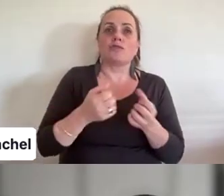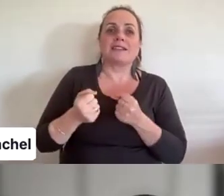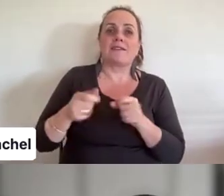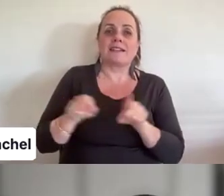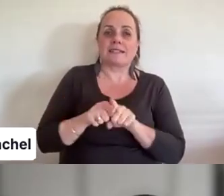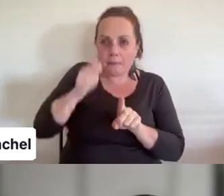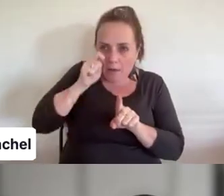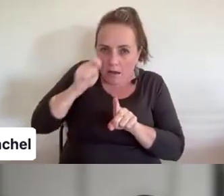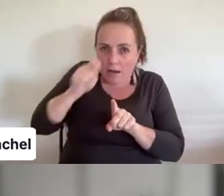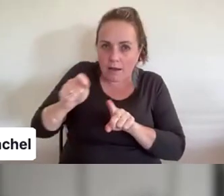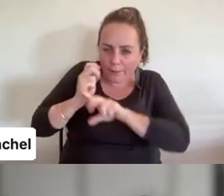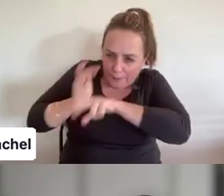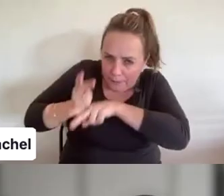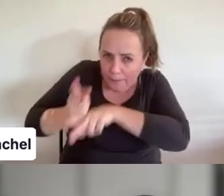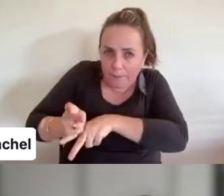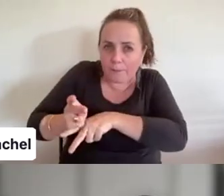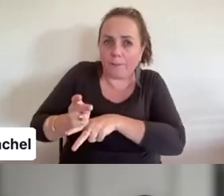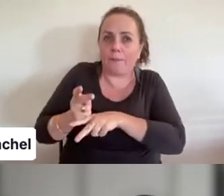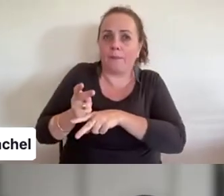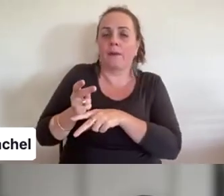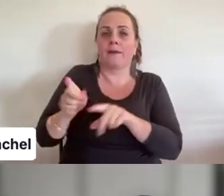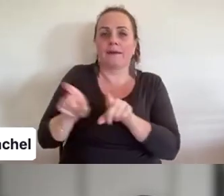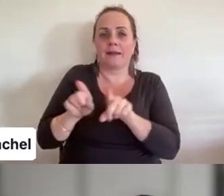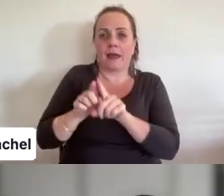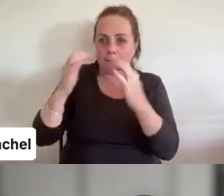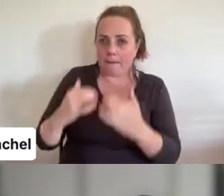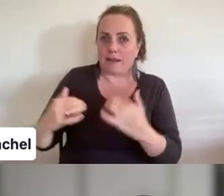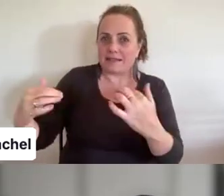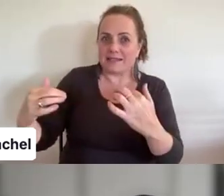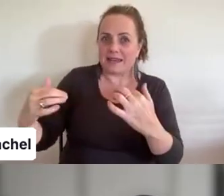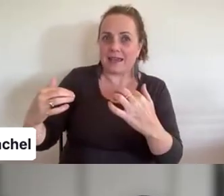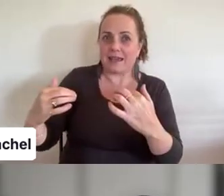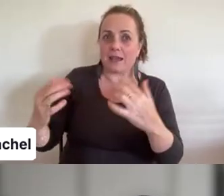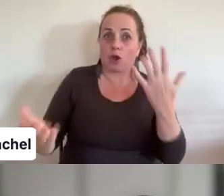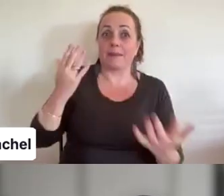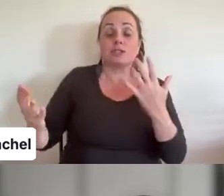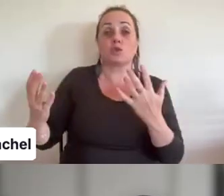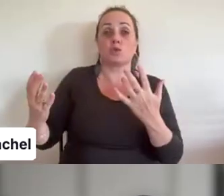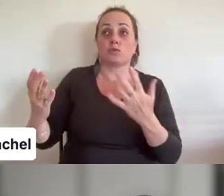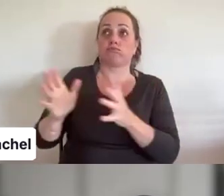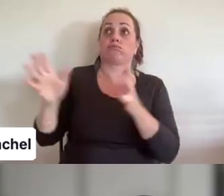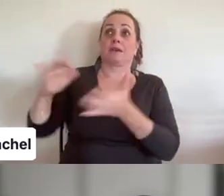the same oxygen of publicity, I suppose, as central government and that can sometimes lead